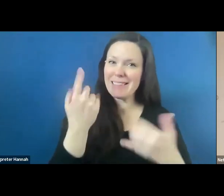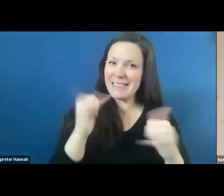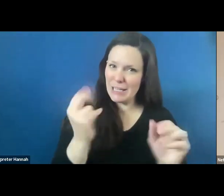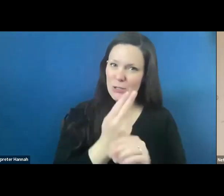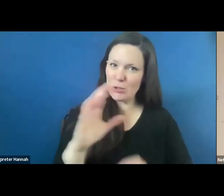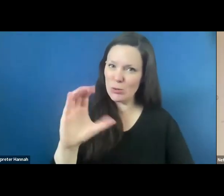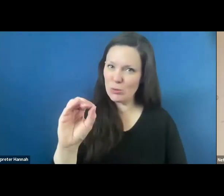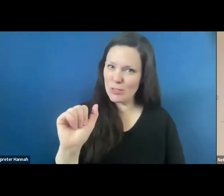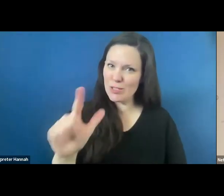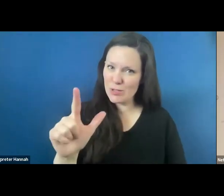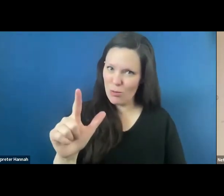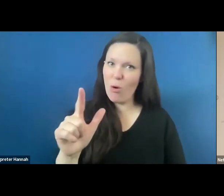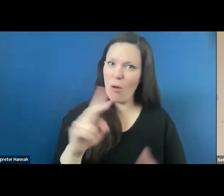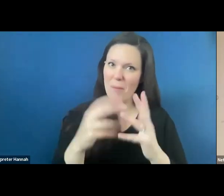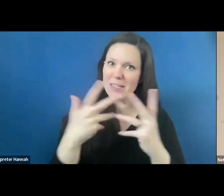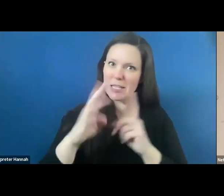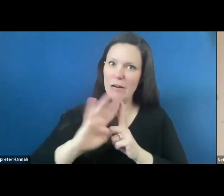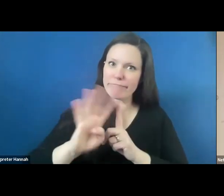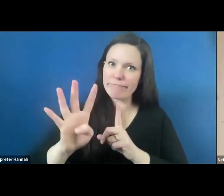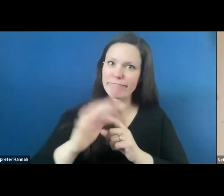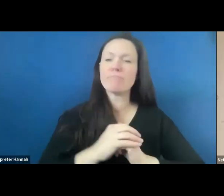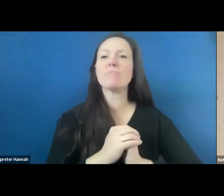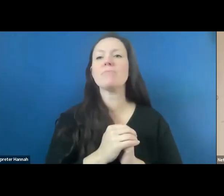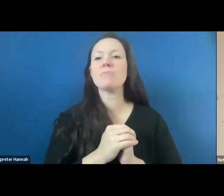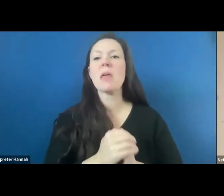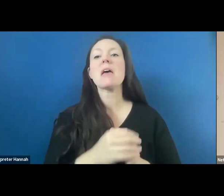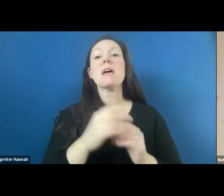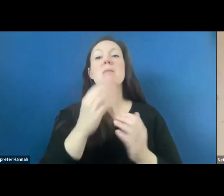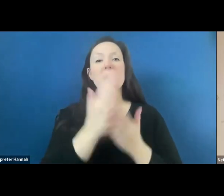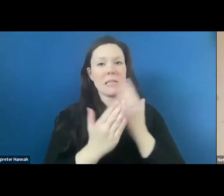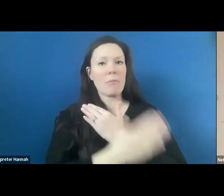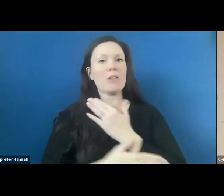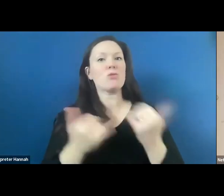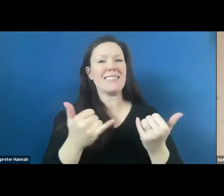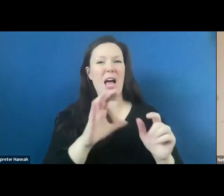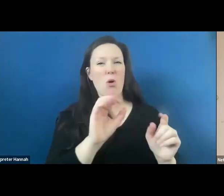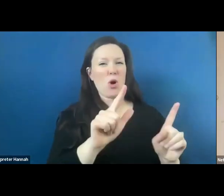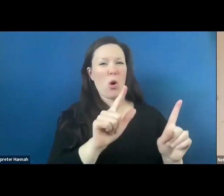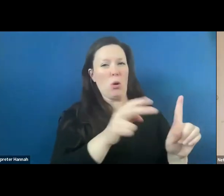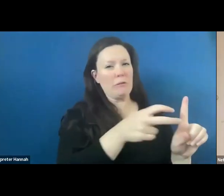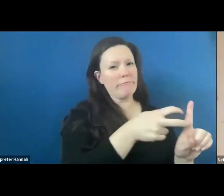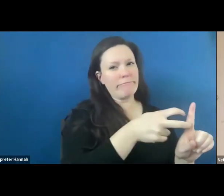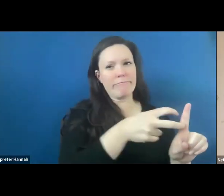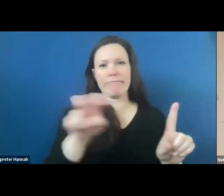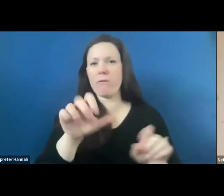But with the overall transition away from coal's -- and it's important in understanding that story, the United States also transitioned